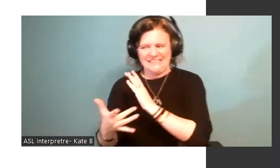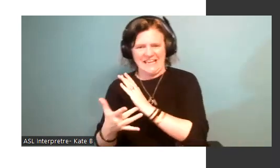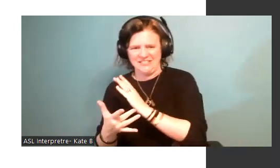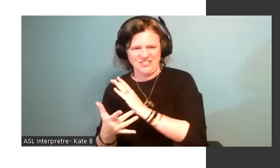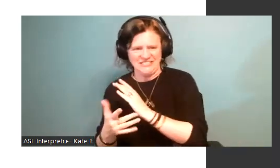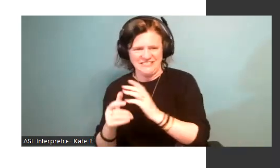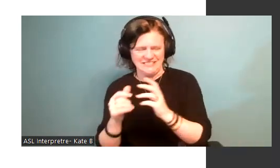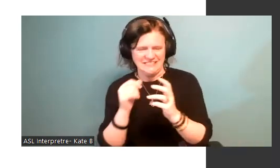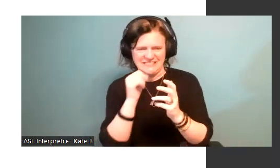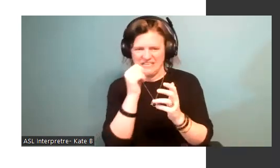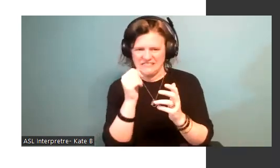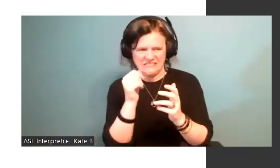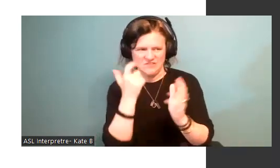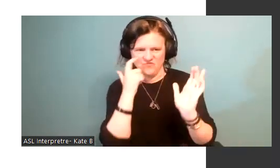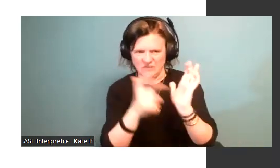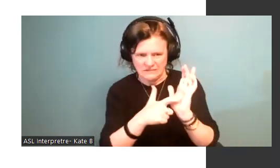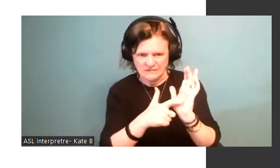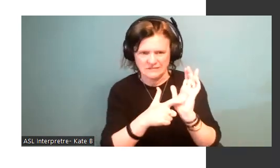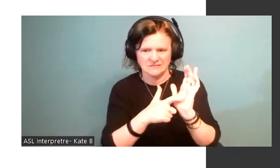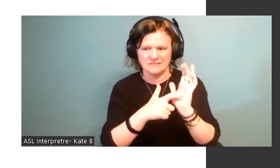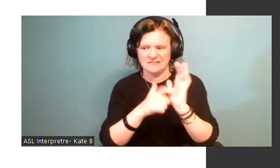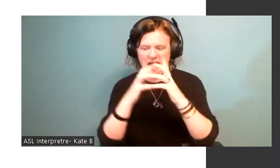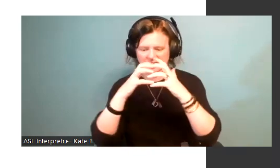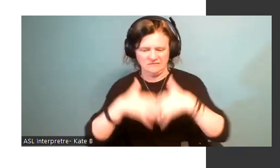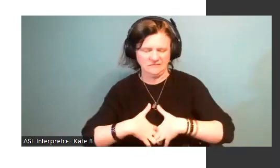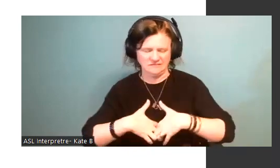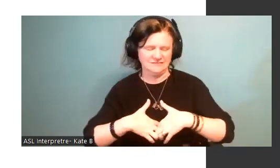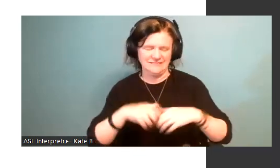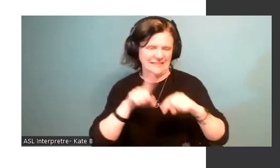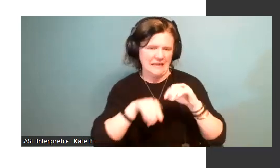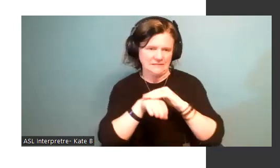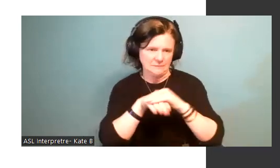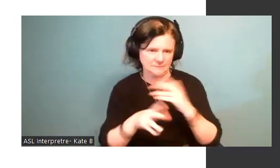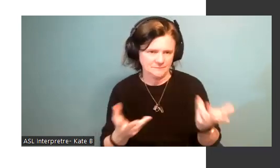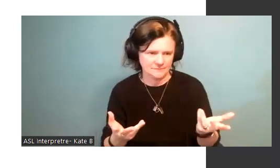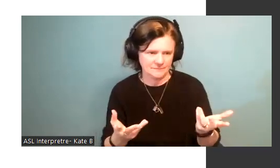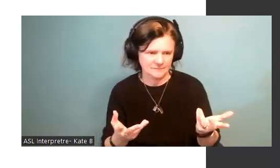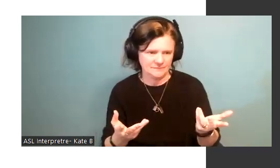service inside an application, so like a program